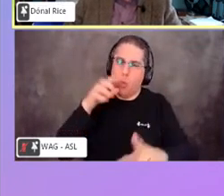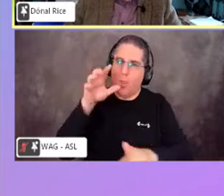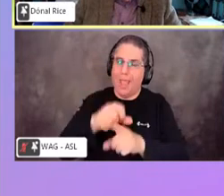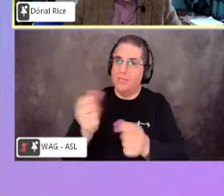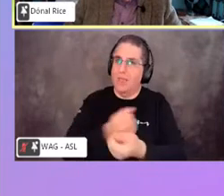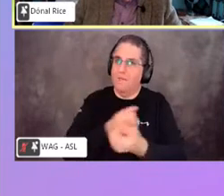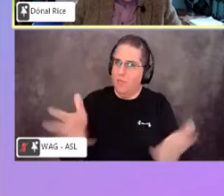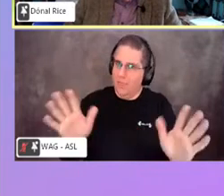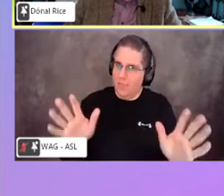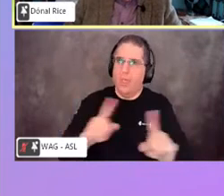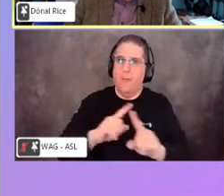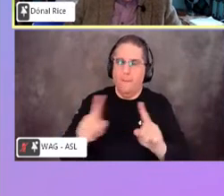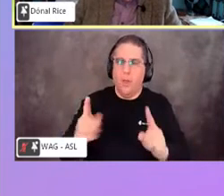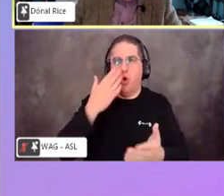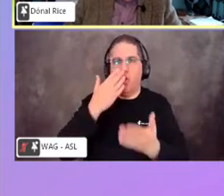continuously, and every organization I consider should